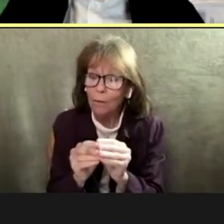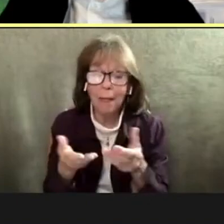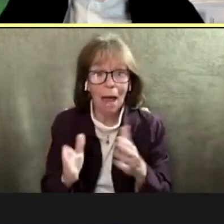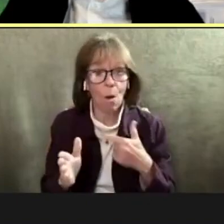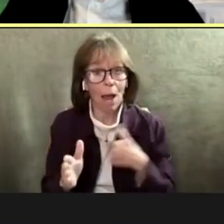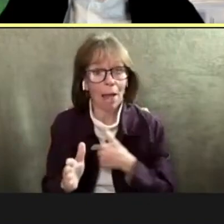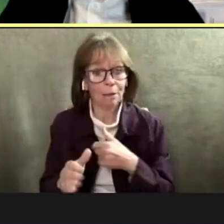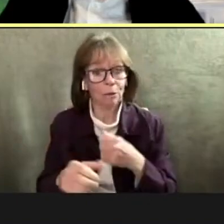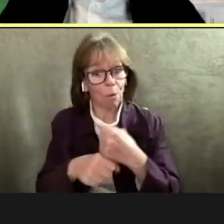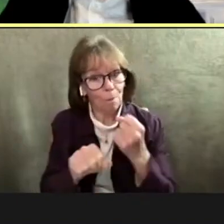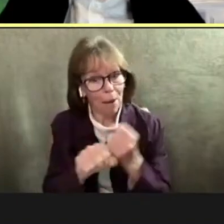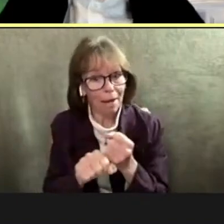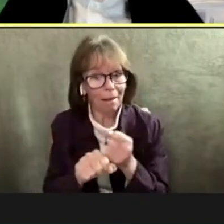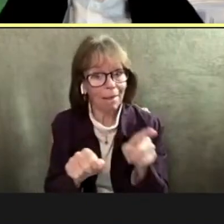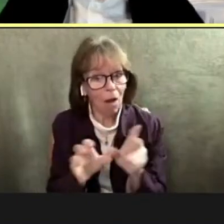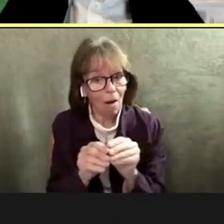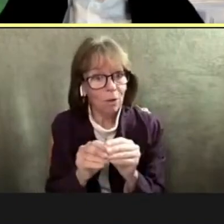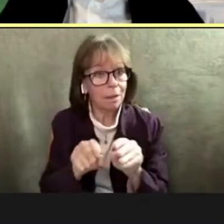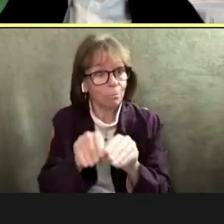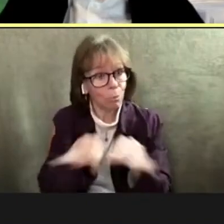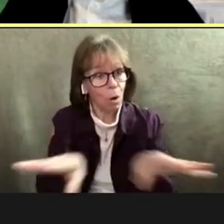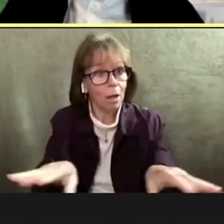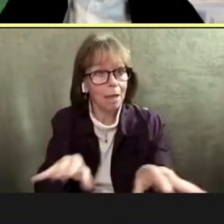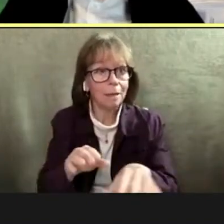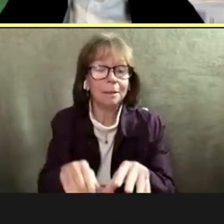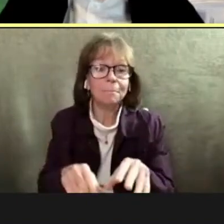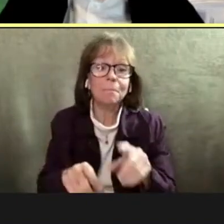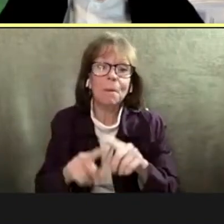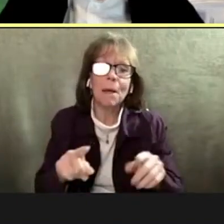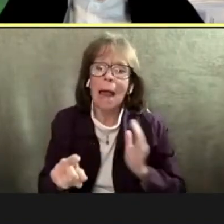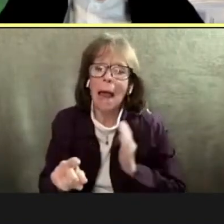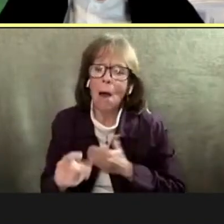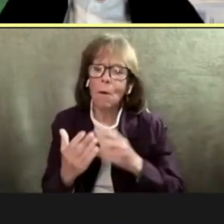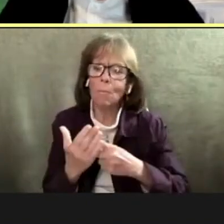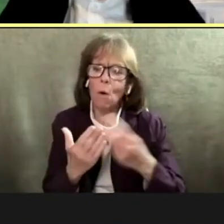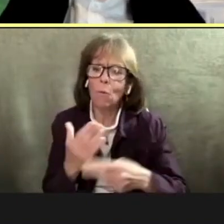broadcast, but also keep our programs going throughout the year.